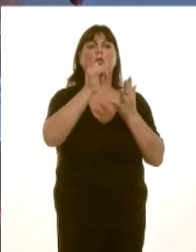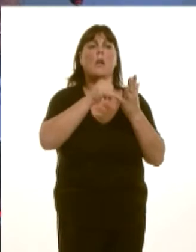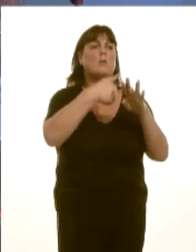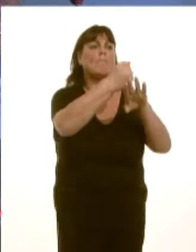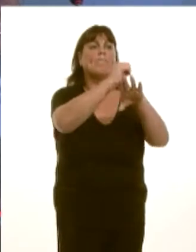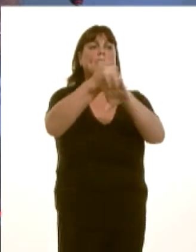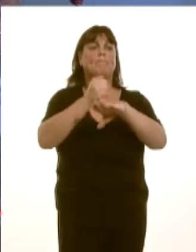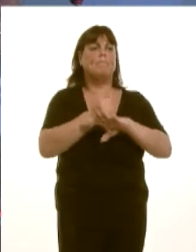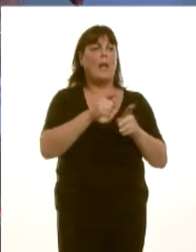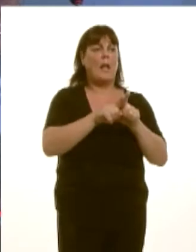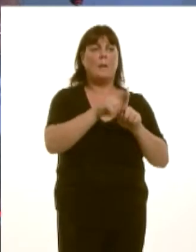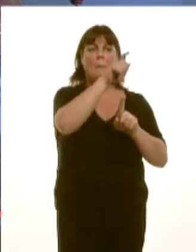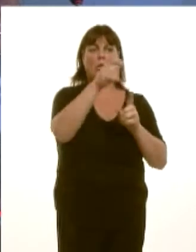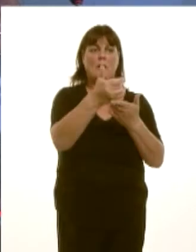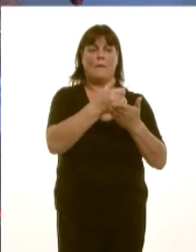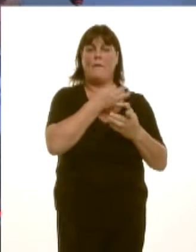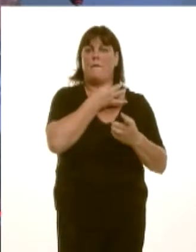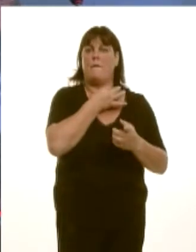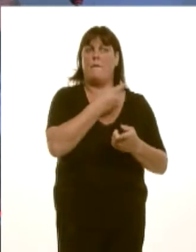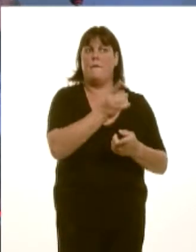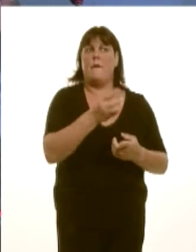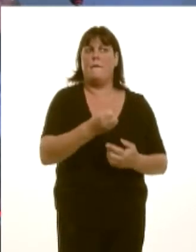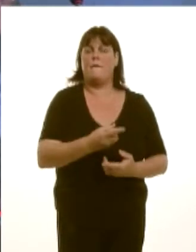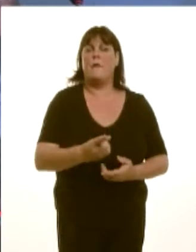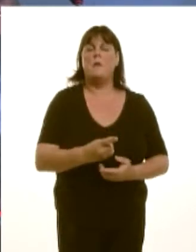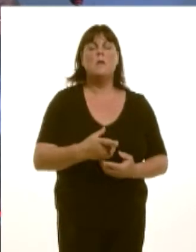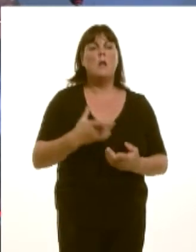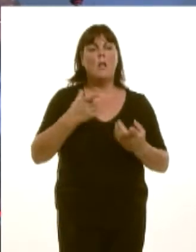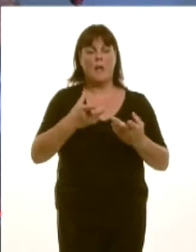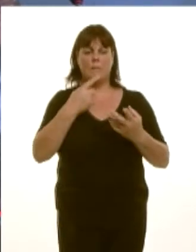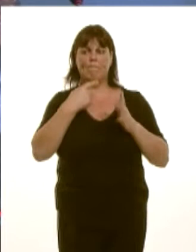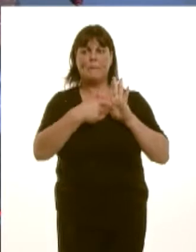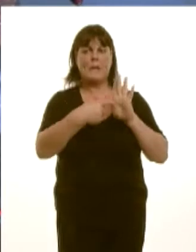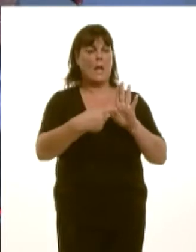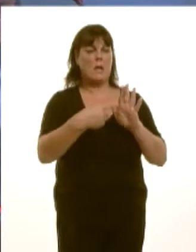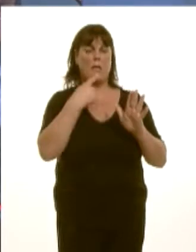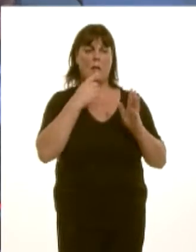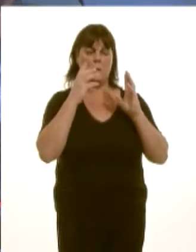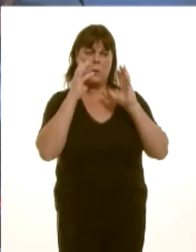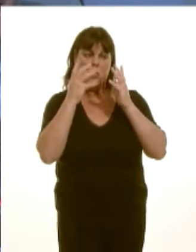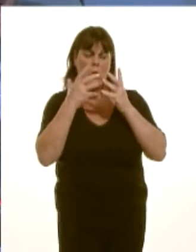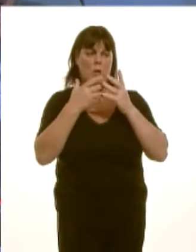to patient safety…. The current arrangements for raising concerns do little to reassure doctors that they can